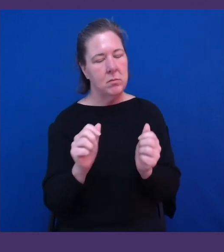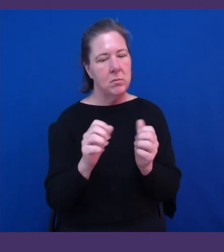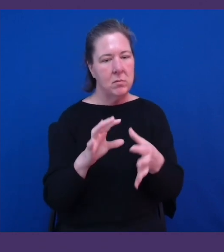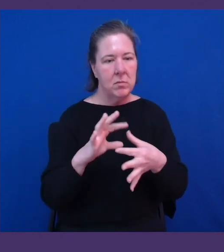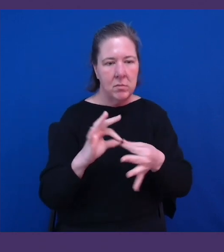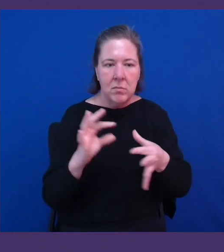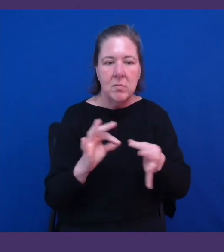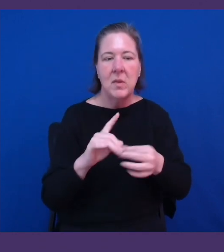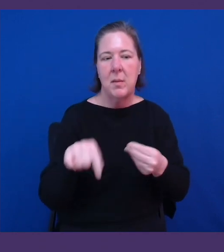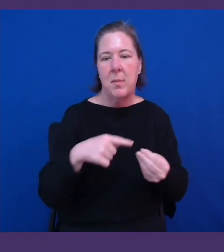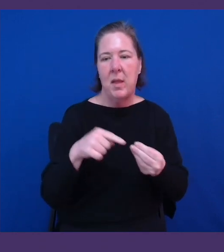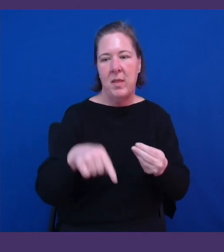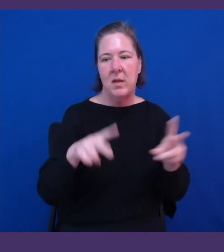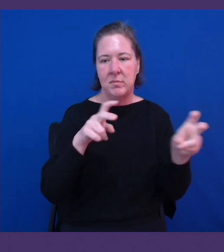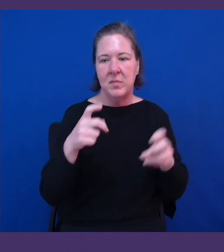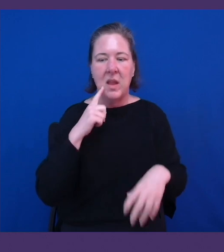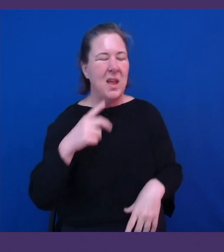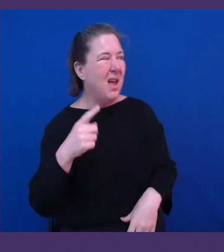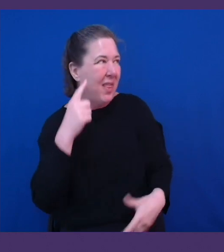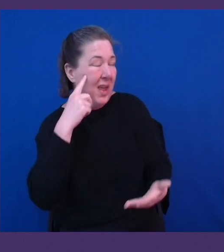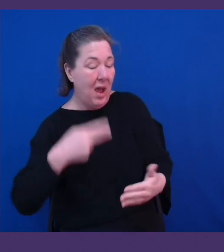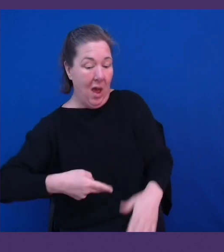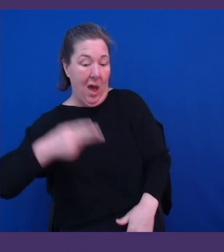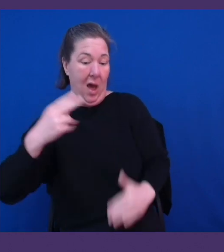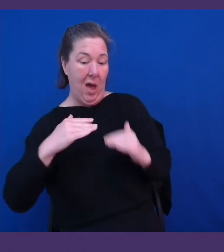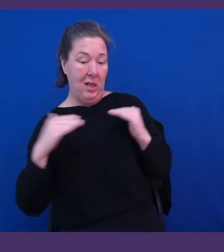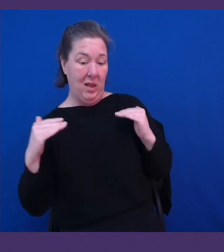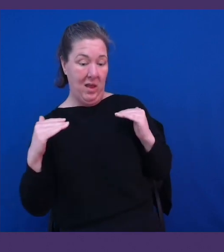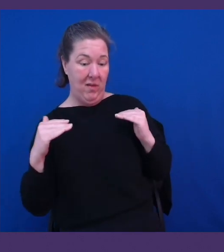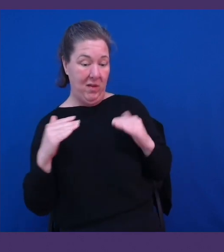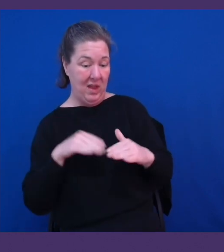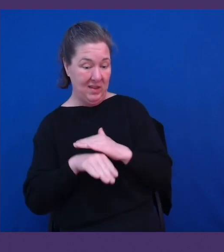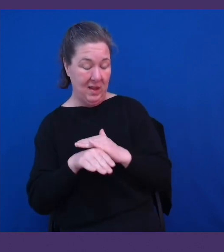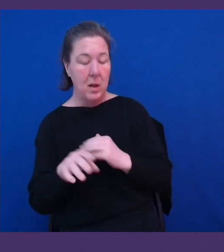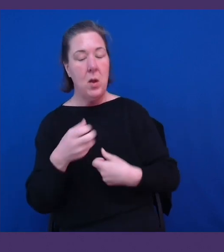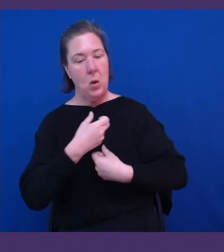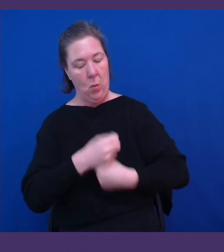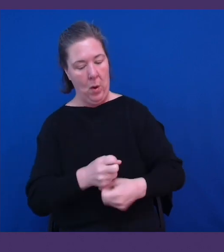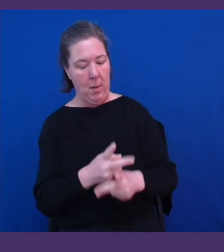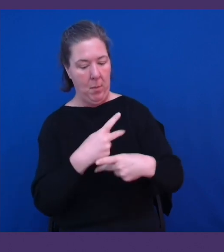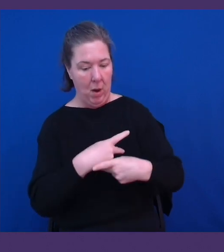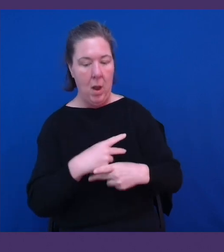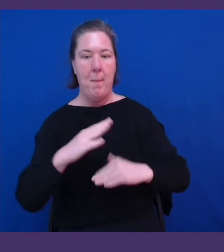accessibility just means creating products, build environments, services that can be used by people